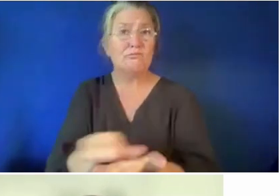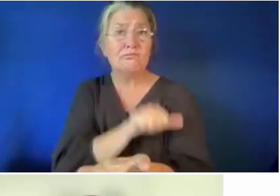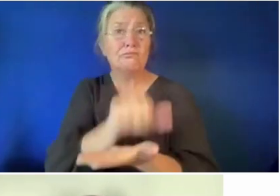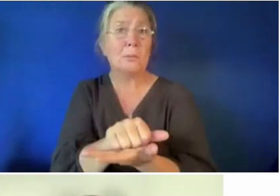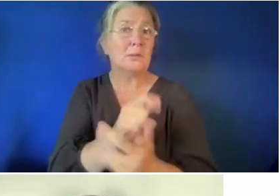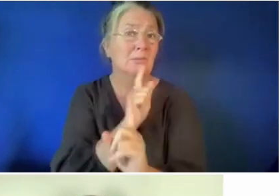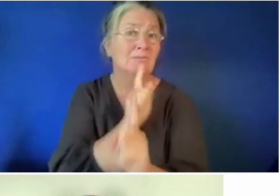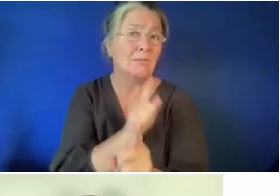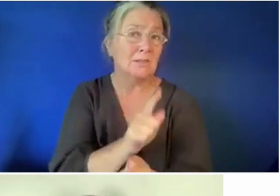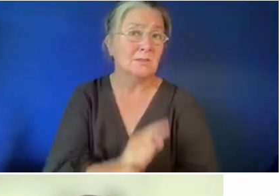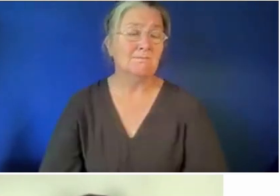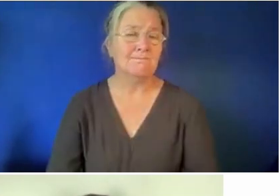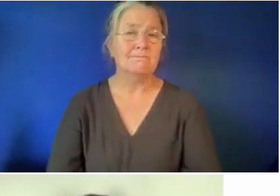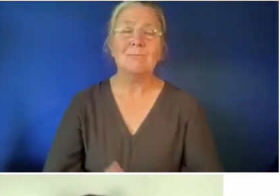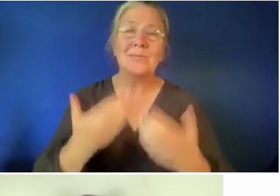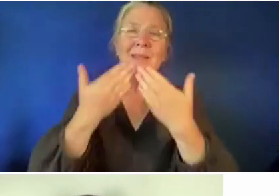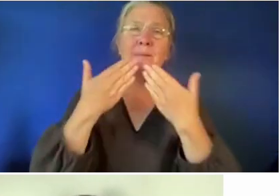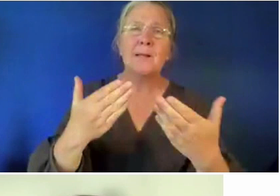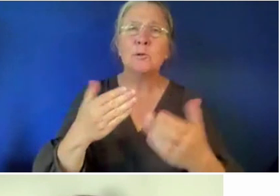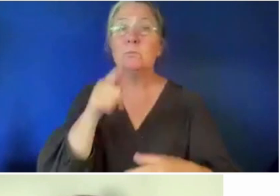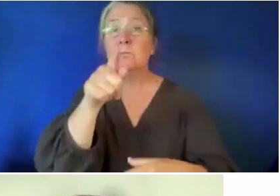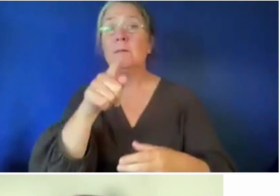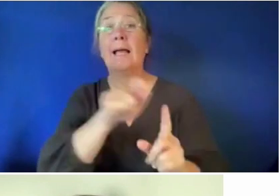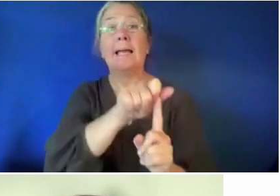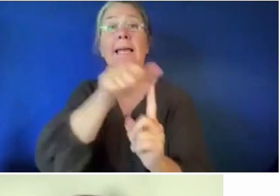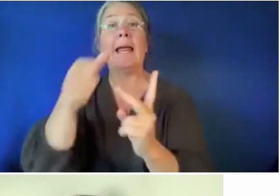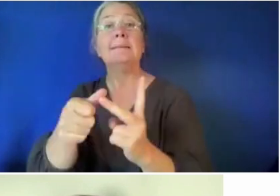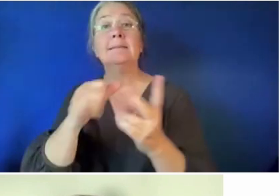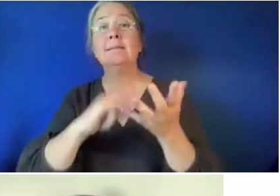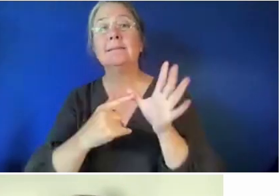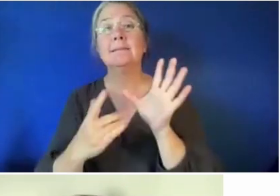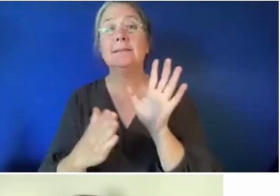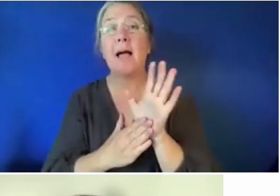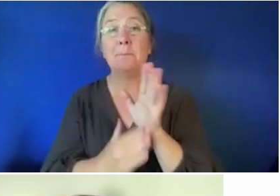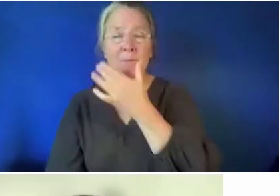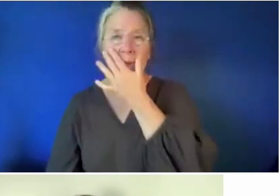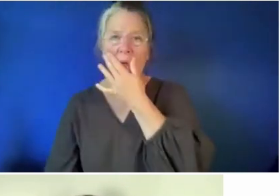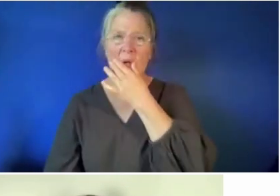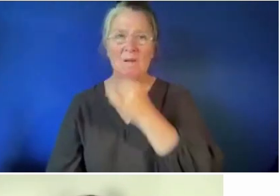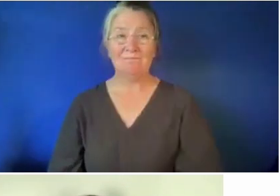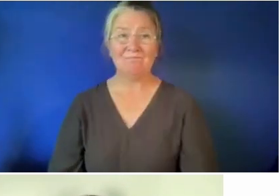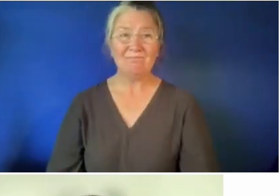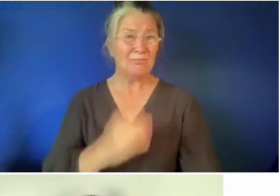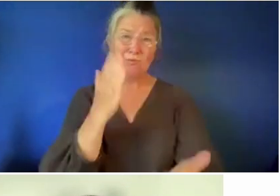Thank you. Sam, can I come to you next? Yeah, thank you. Well, I don't think I've got too much to add to this